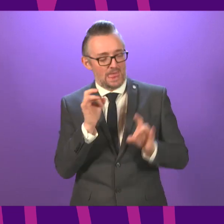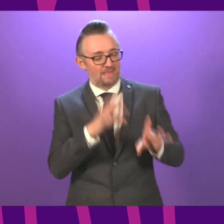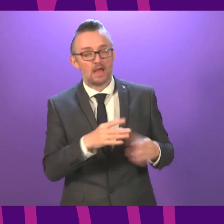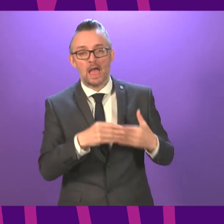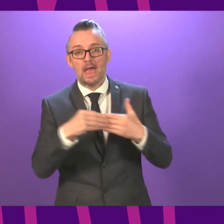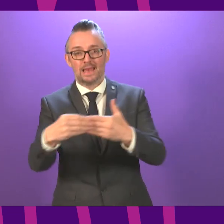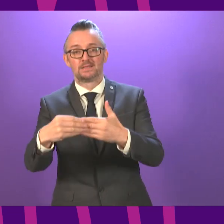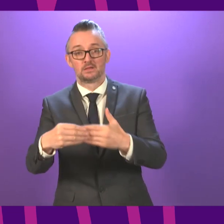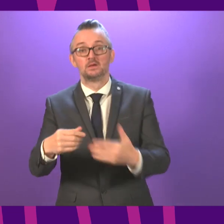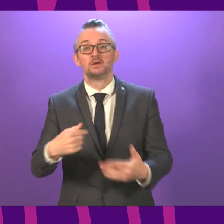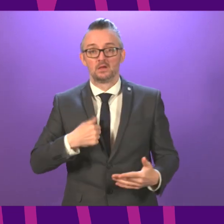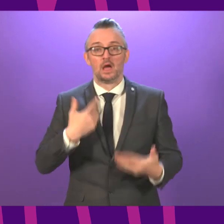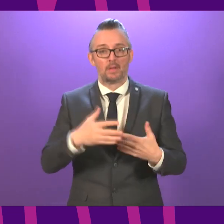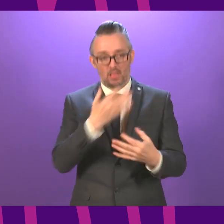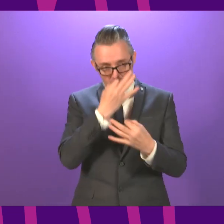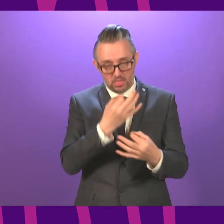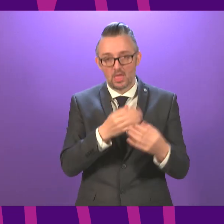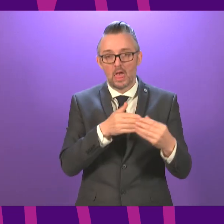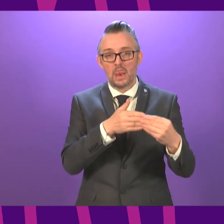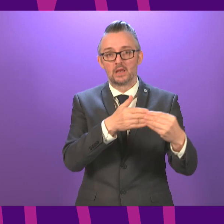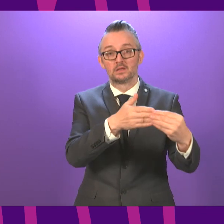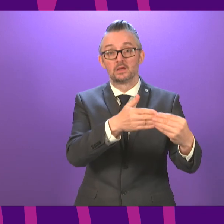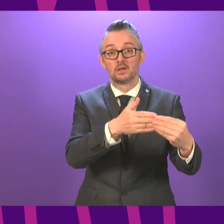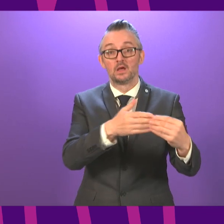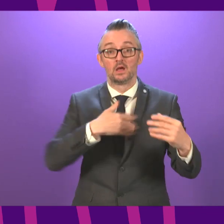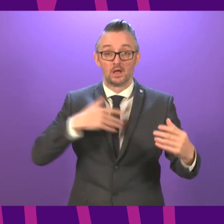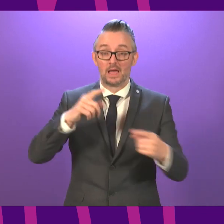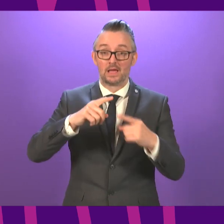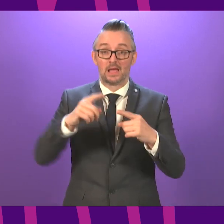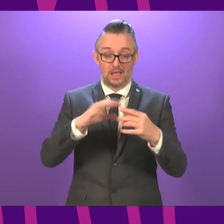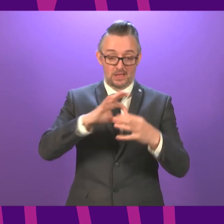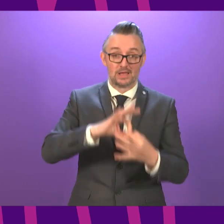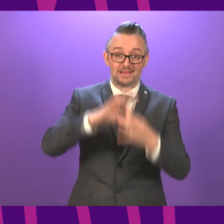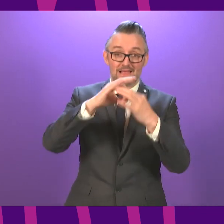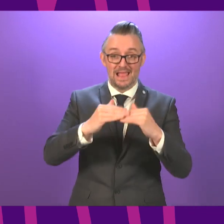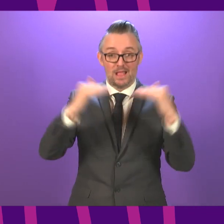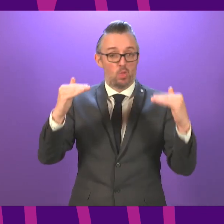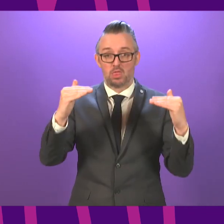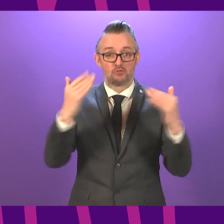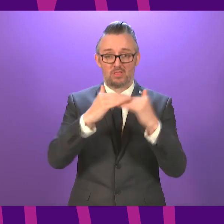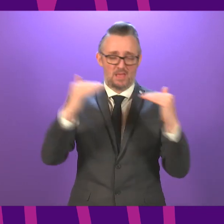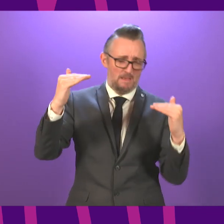not into a more equal relationship but into a cul-de-sac of insularity and insecurity. Scotland